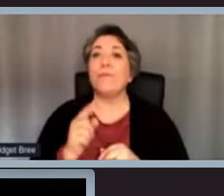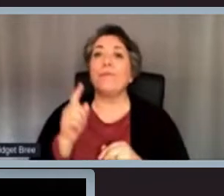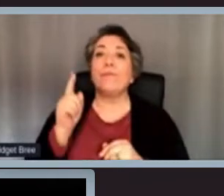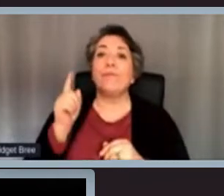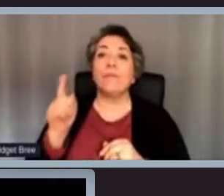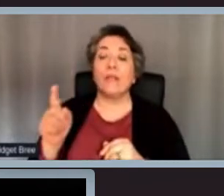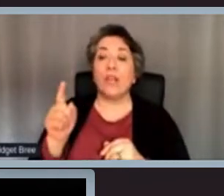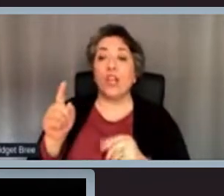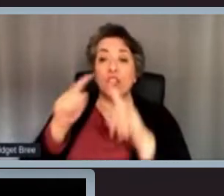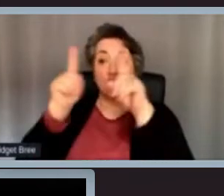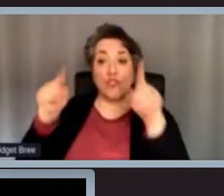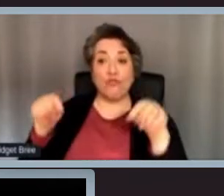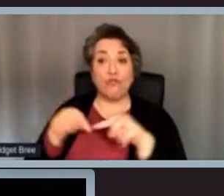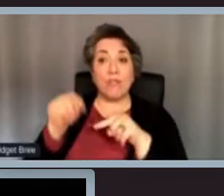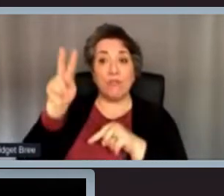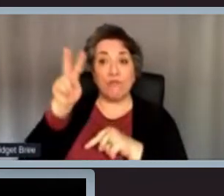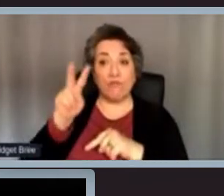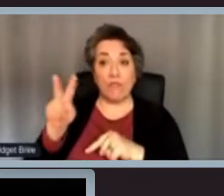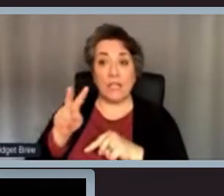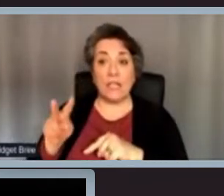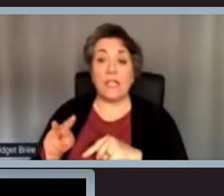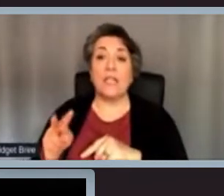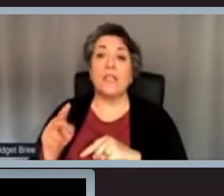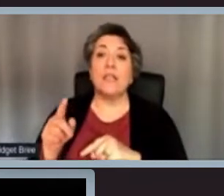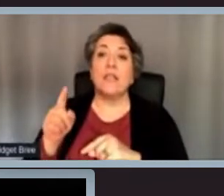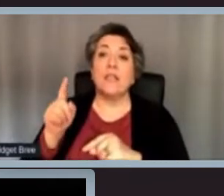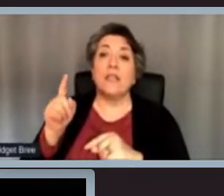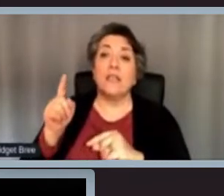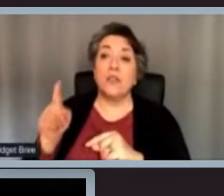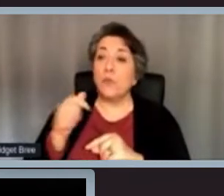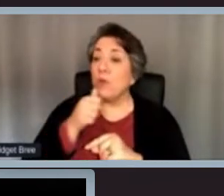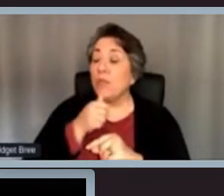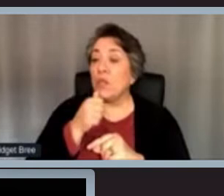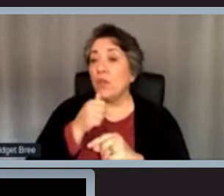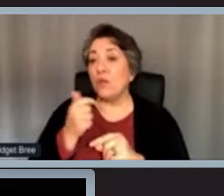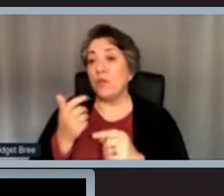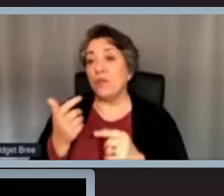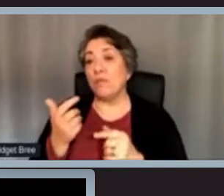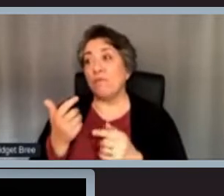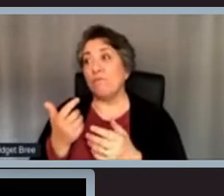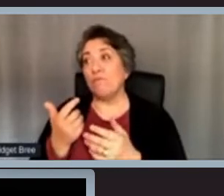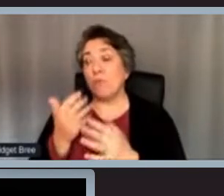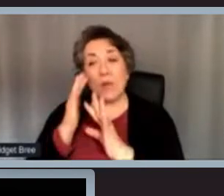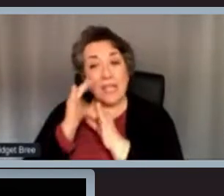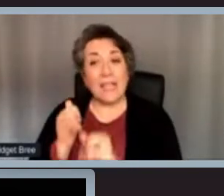our new sites and services, or changes to existing sites and services. This might not always be possible.